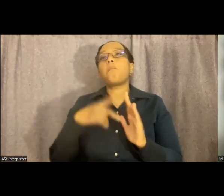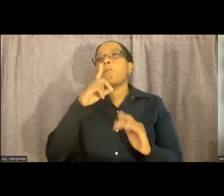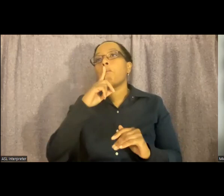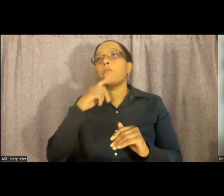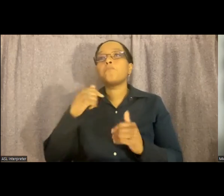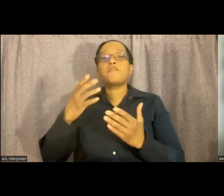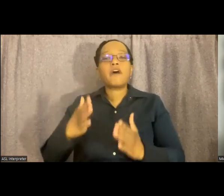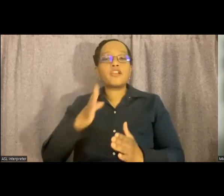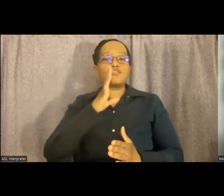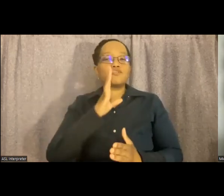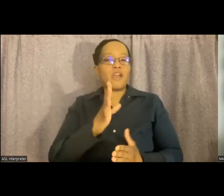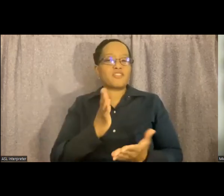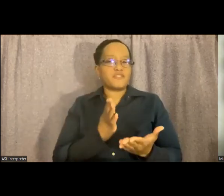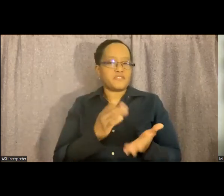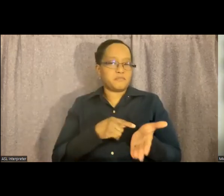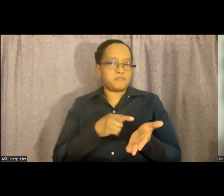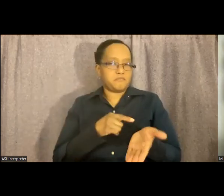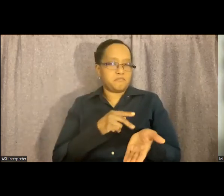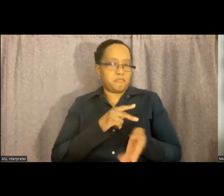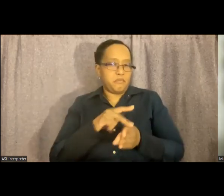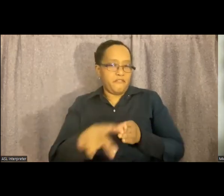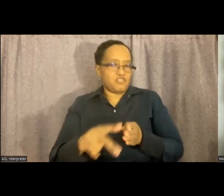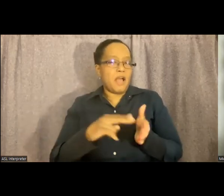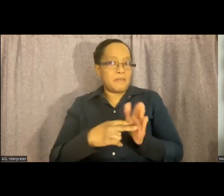professionals, I am talking about payers and systems.